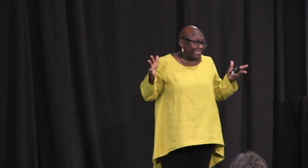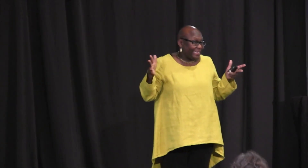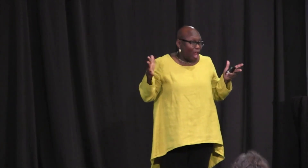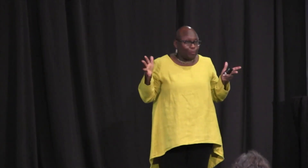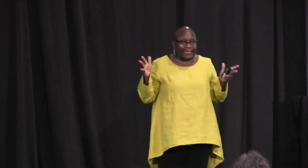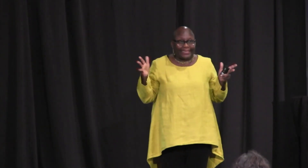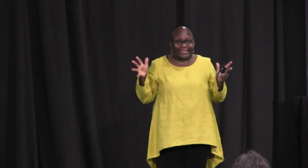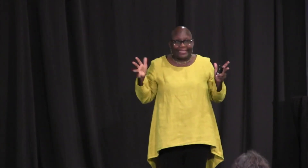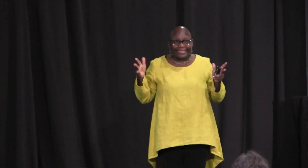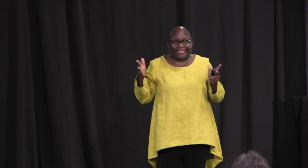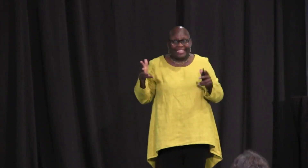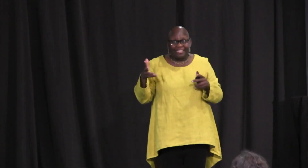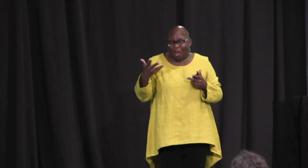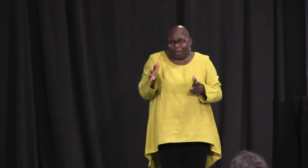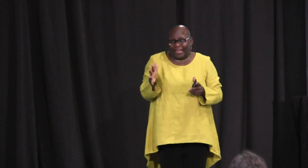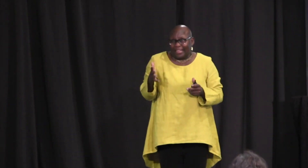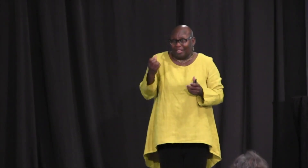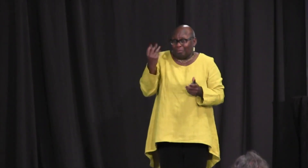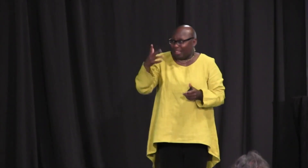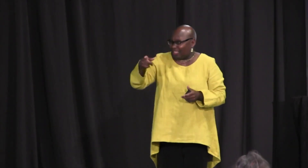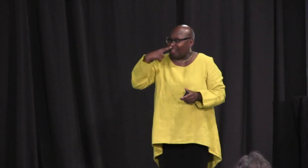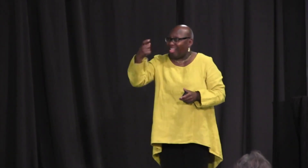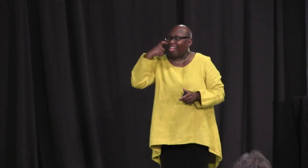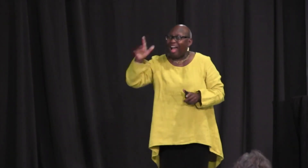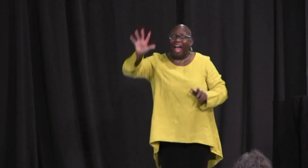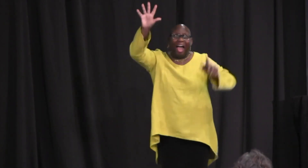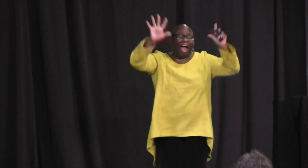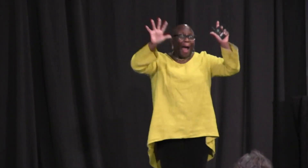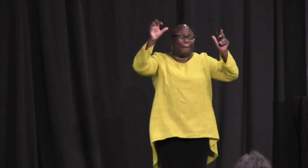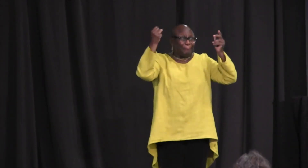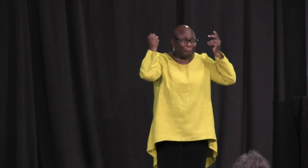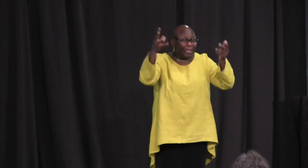Take the risk, absolutely.